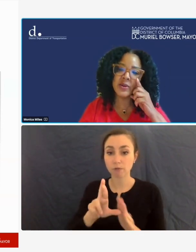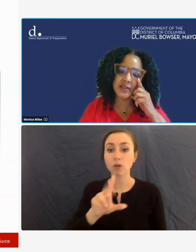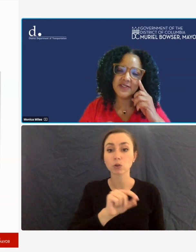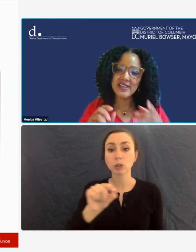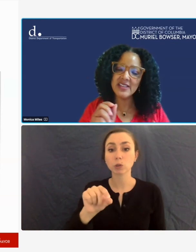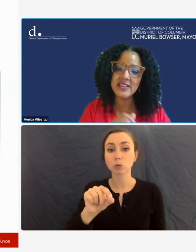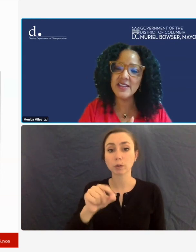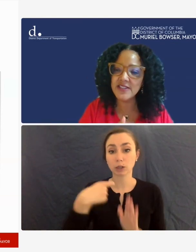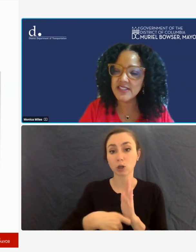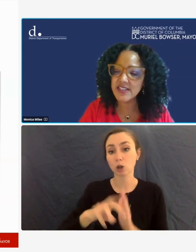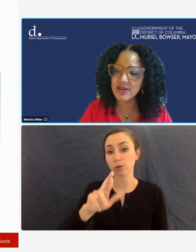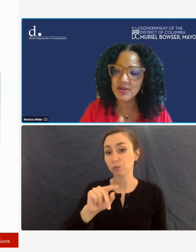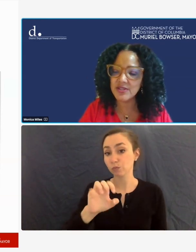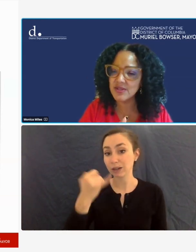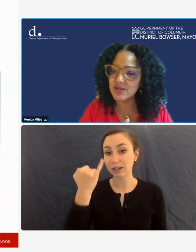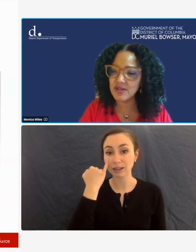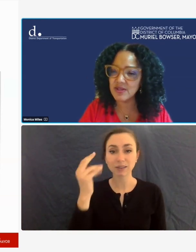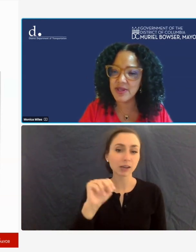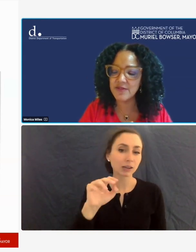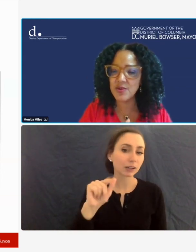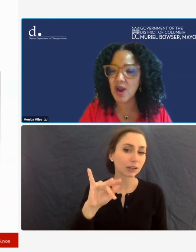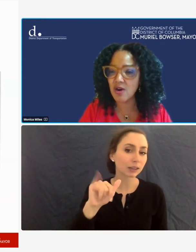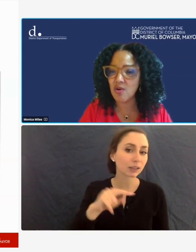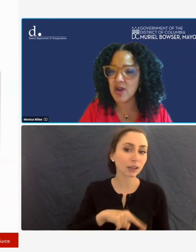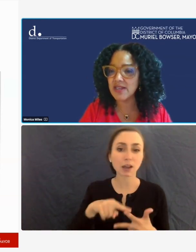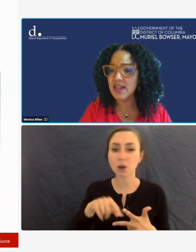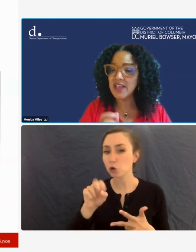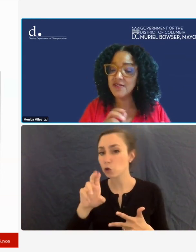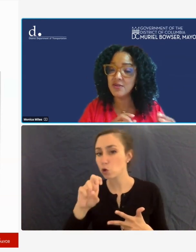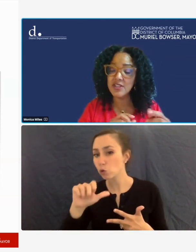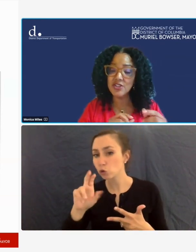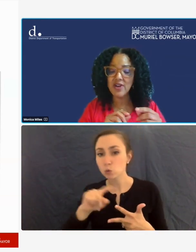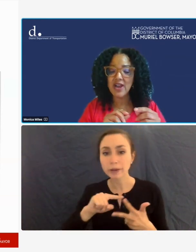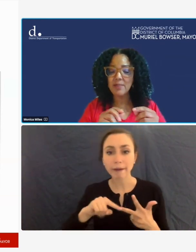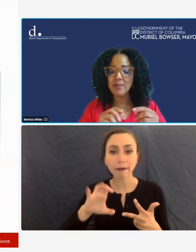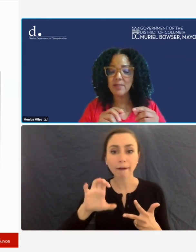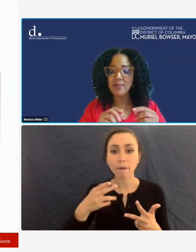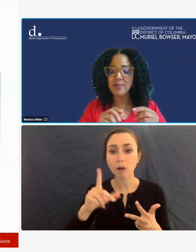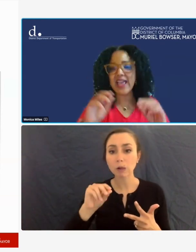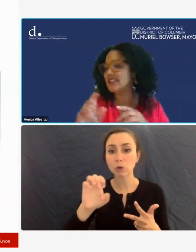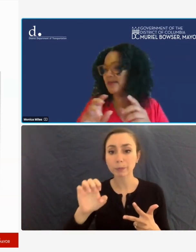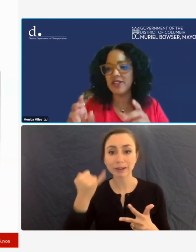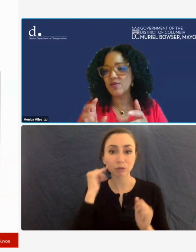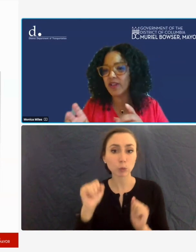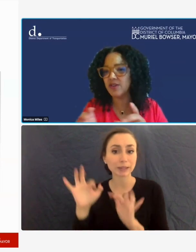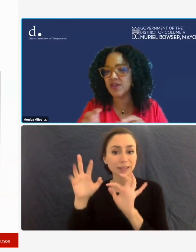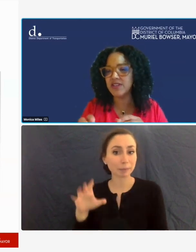if if natia or susan or chloe if you are on if you can drop in just an estimate of what you think the